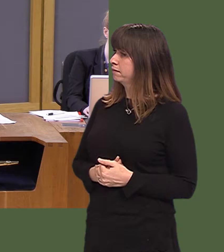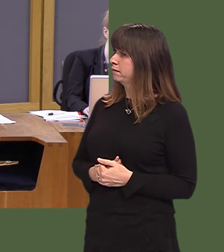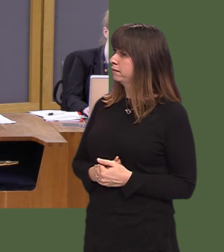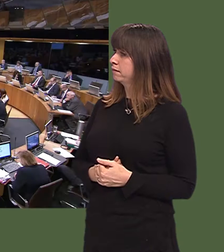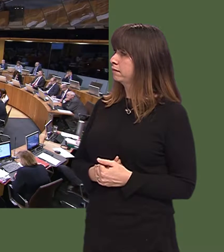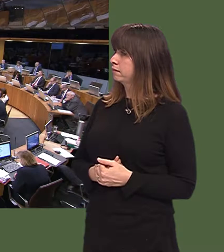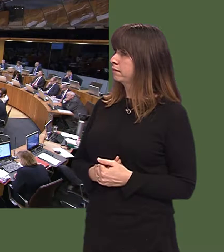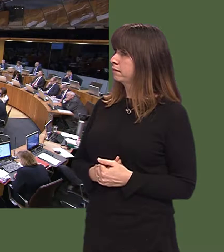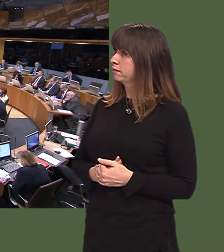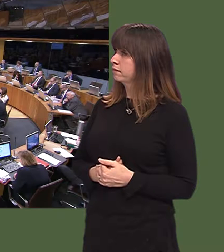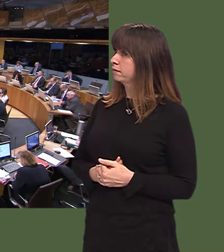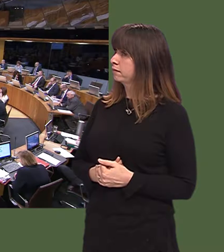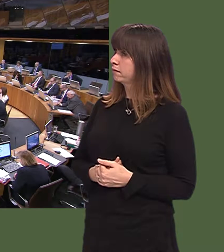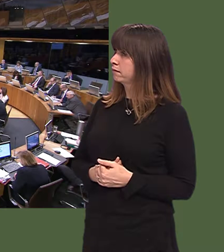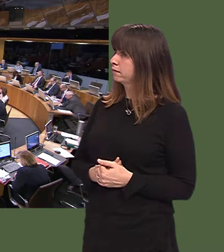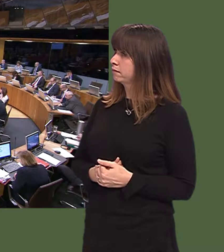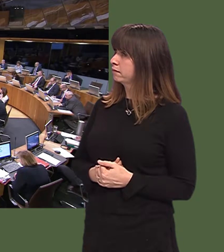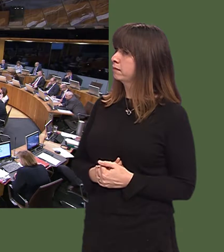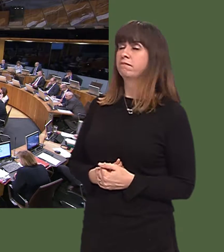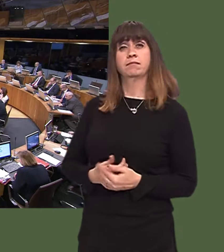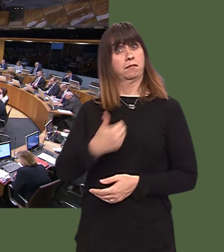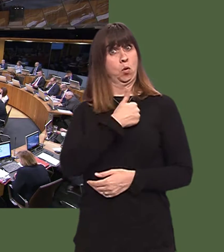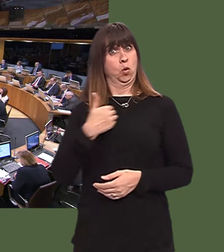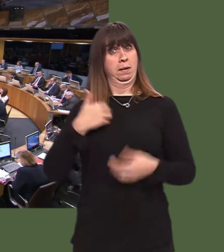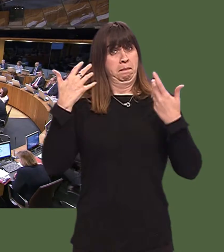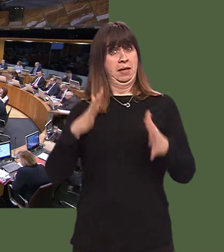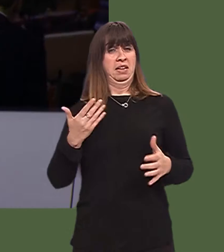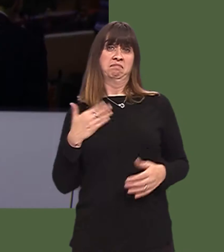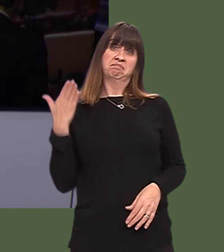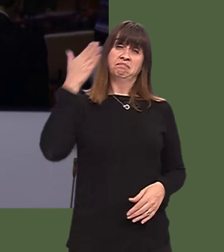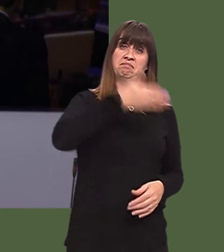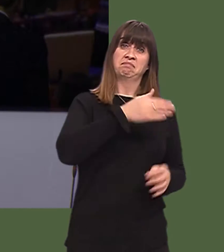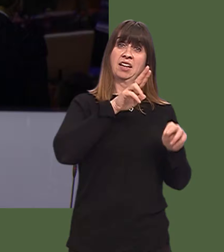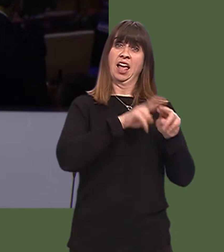Nick Ramsay: First Minister, this morning I attended the annual Farmers Union of Walesís